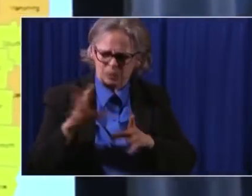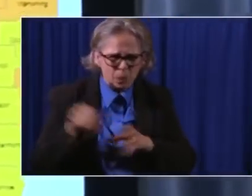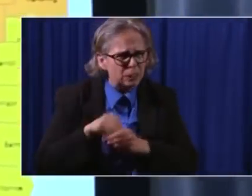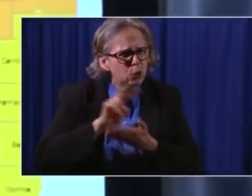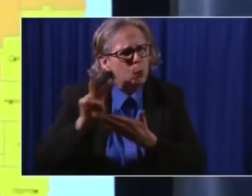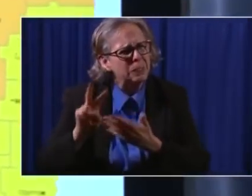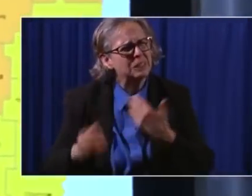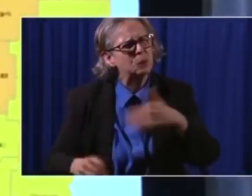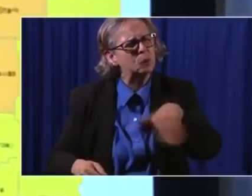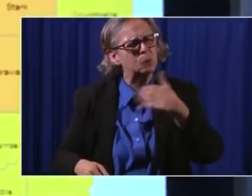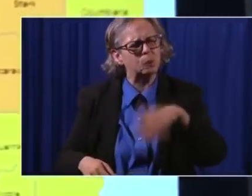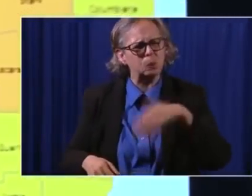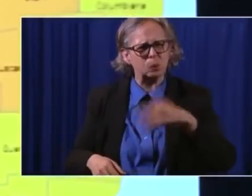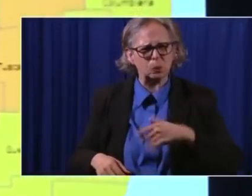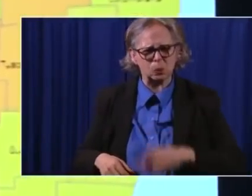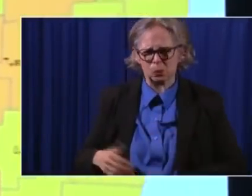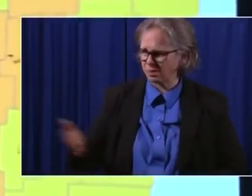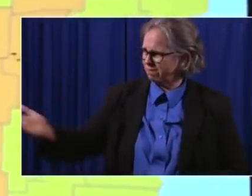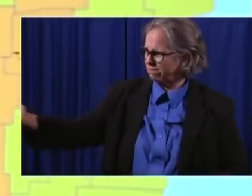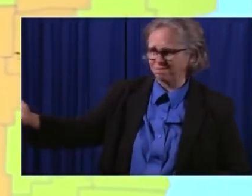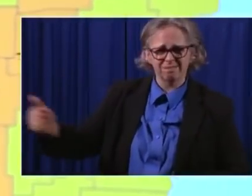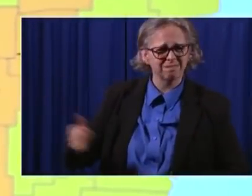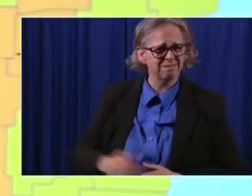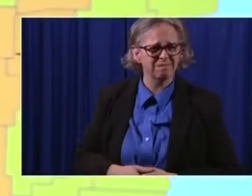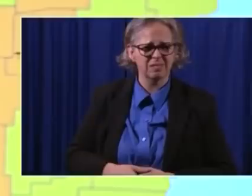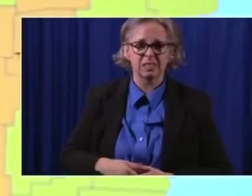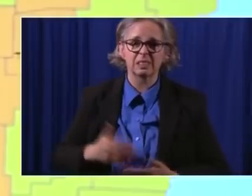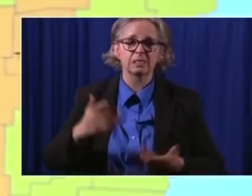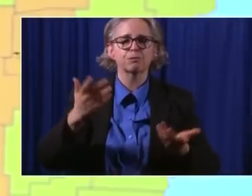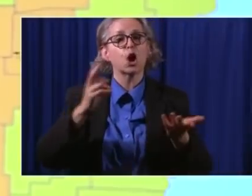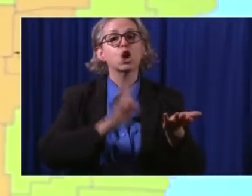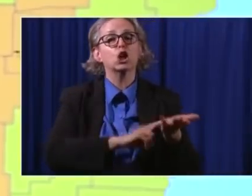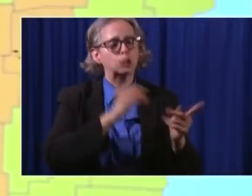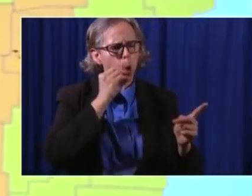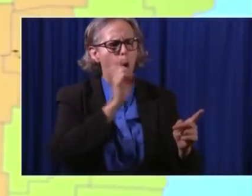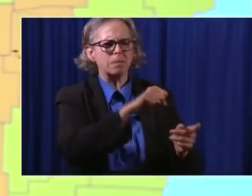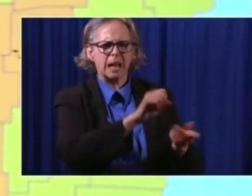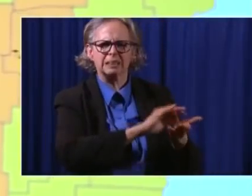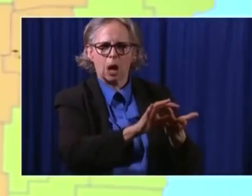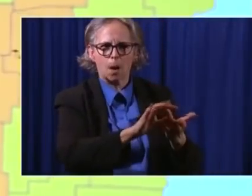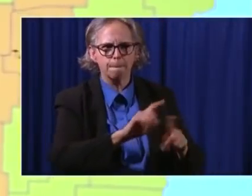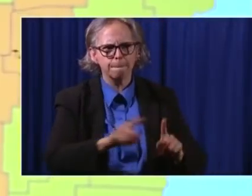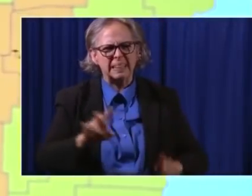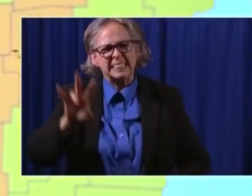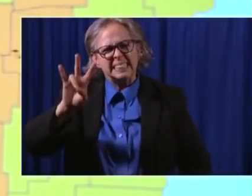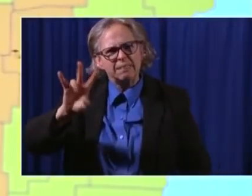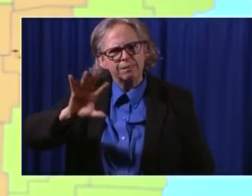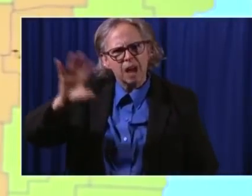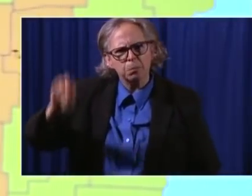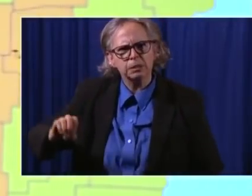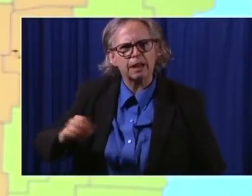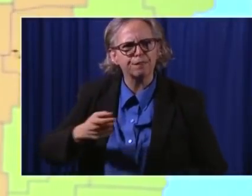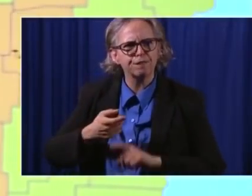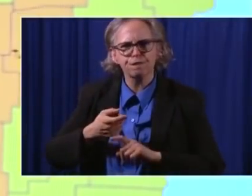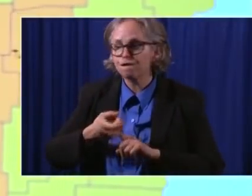166,000 RESIDENTS, HAS HAD A SURGEON 159 CASES OVER THE LAST 2 WEEKS. SOME CASES OF COME FROM LONG-